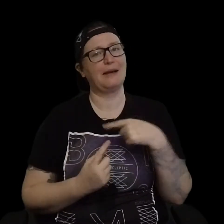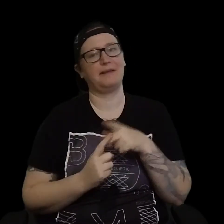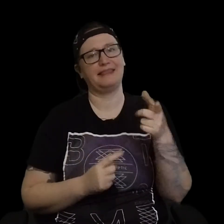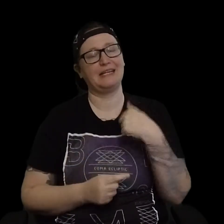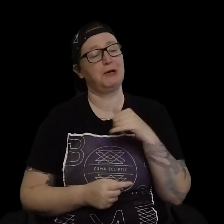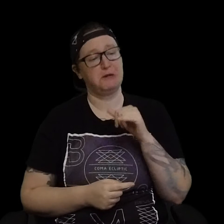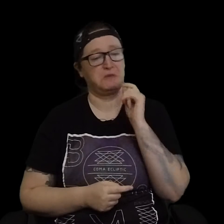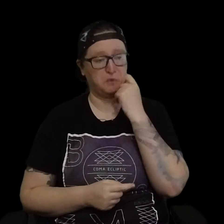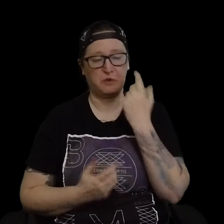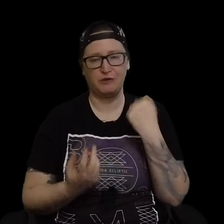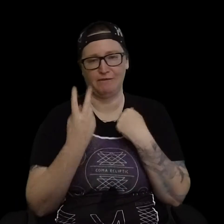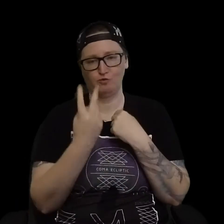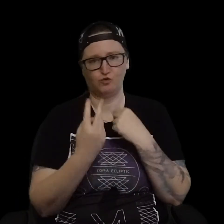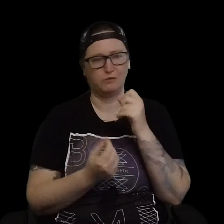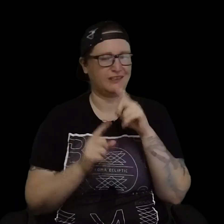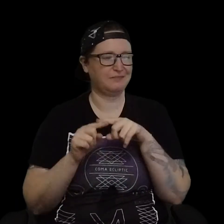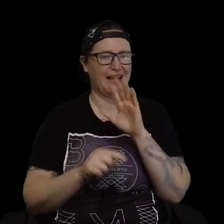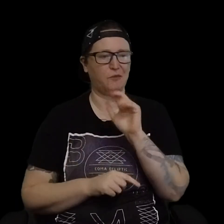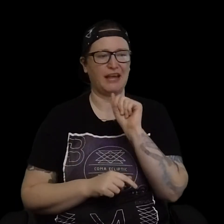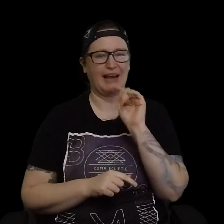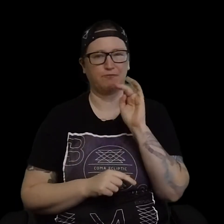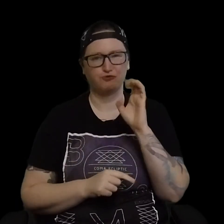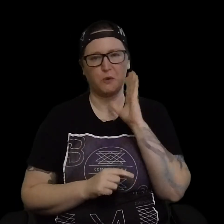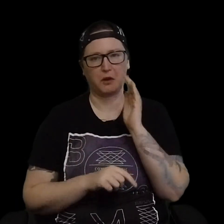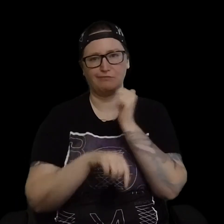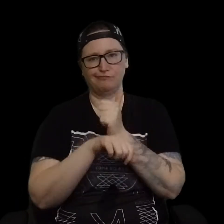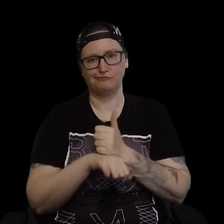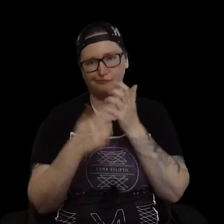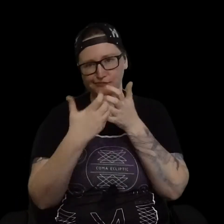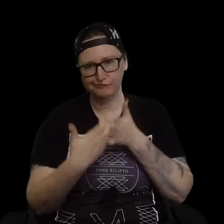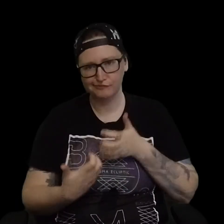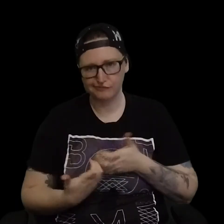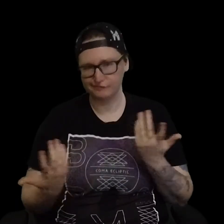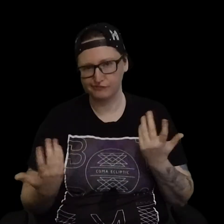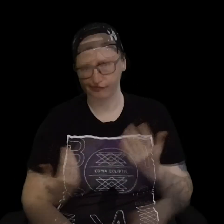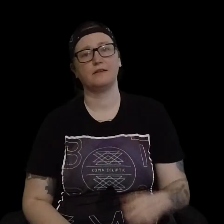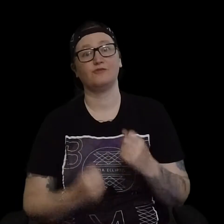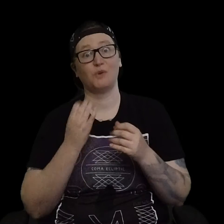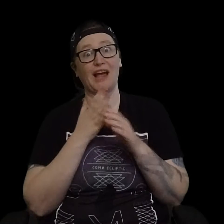separate things that's kind of unique about this which I thought was really cool to have two I guess it just depends on your attributes and how you set them up and match them up